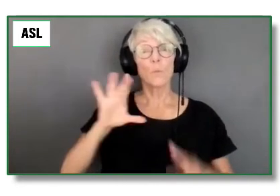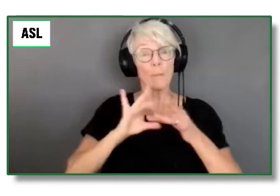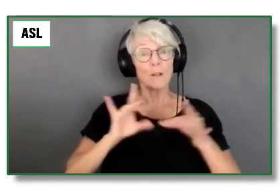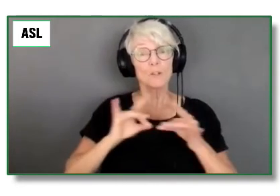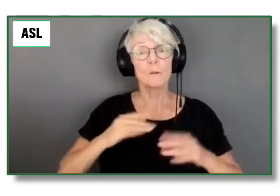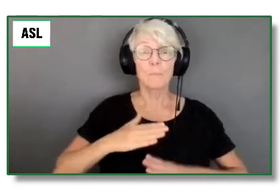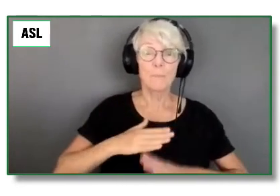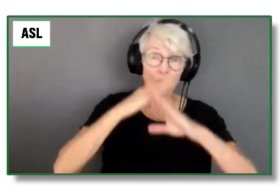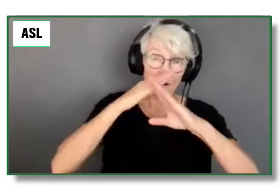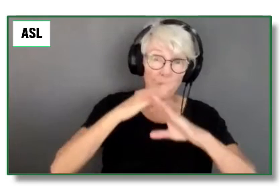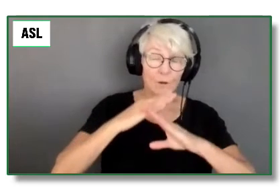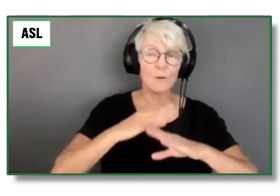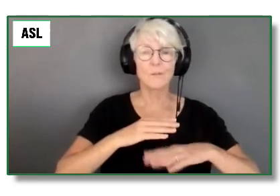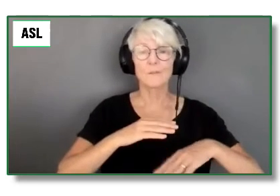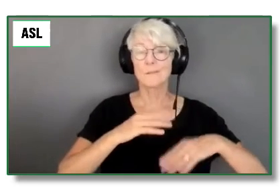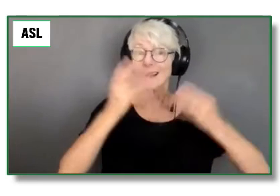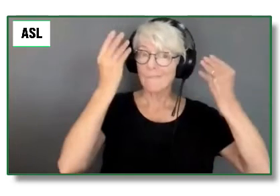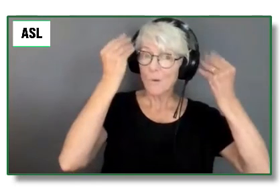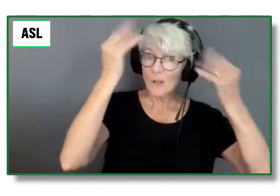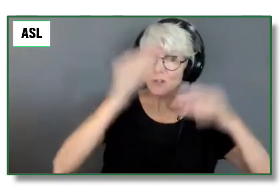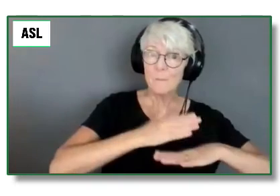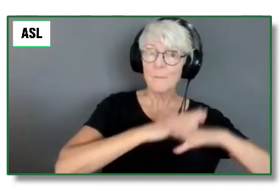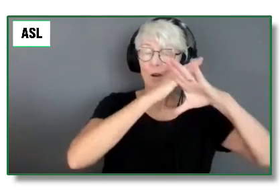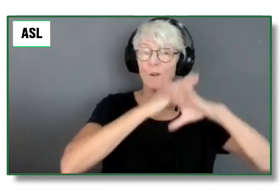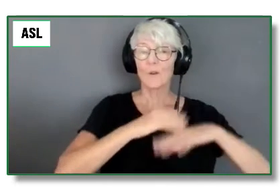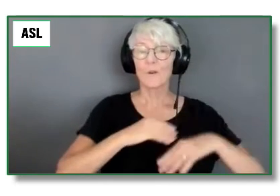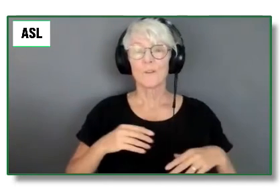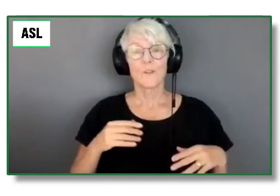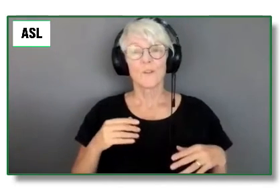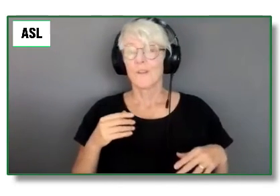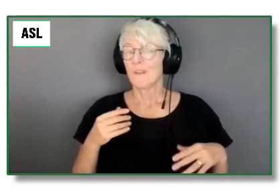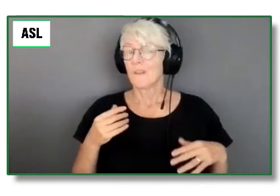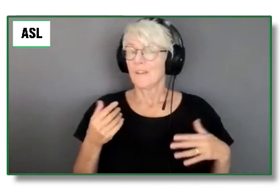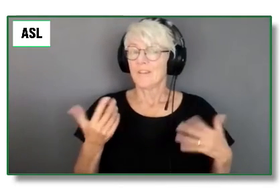um you know non-physical barriers uh